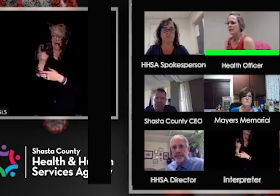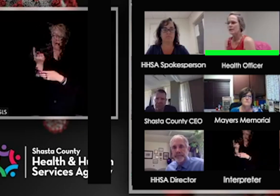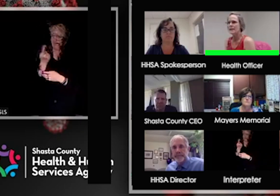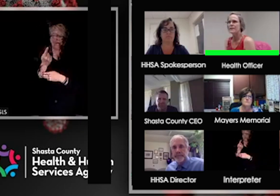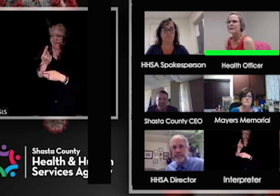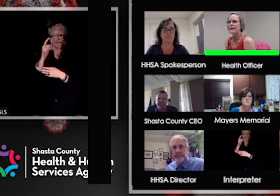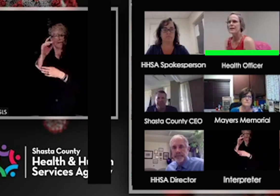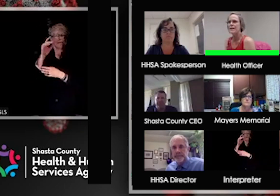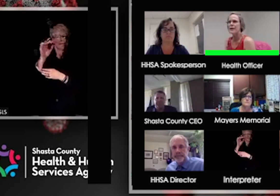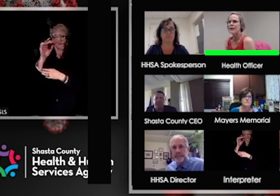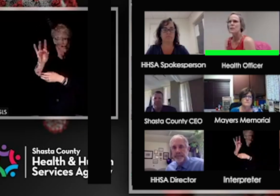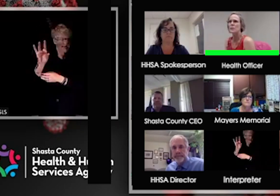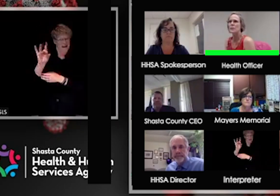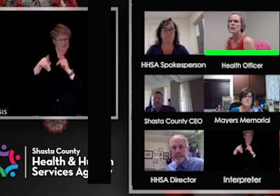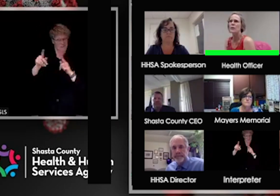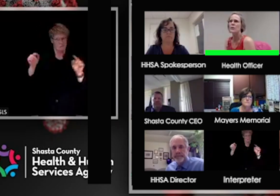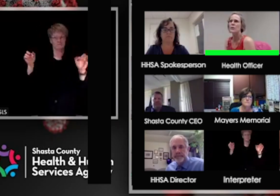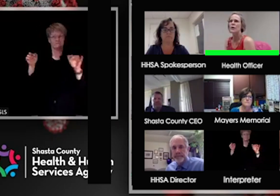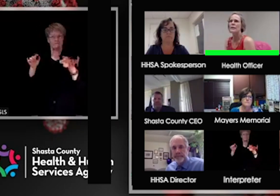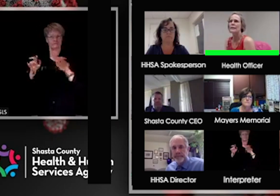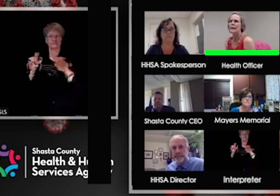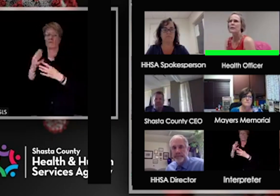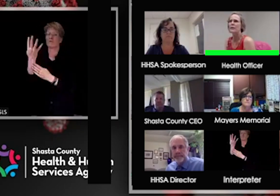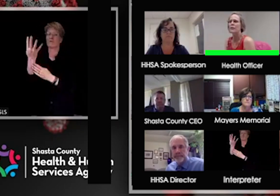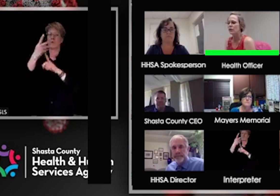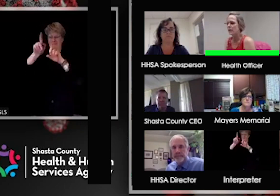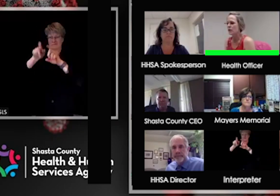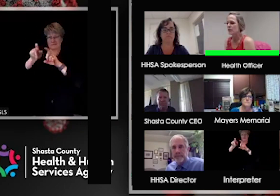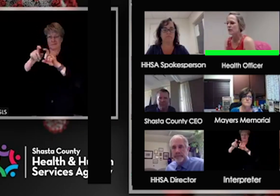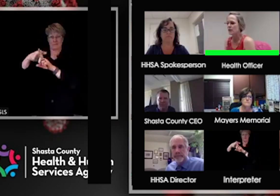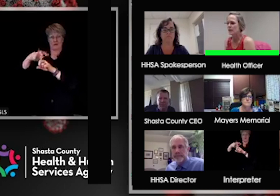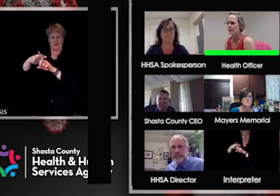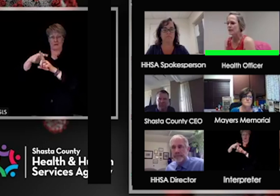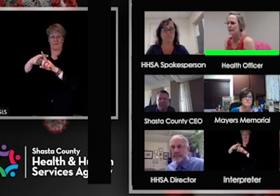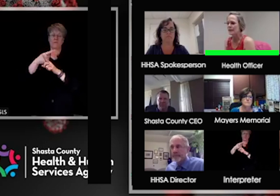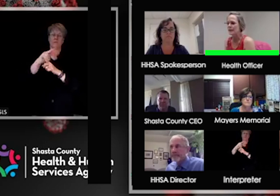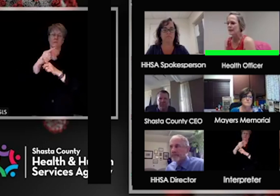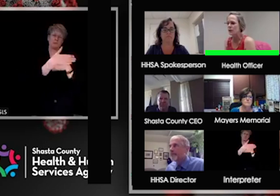positive and there’s been one close contact, I believe, for that. There’s some outstanding